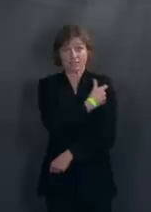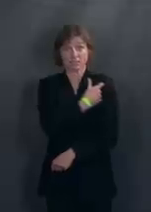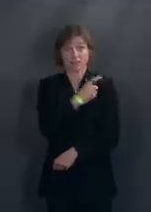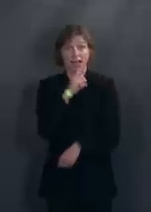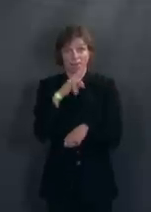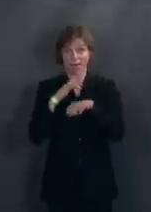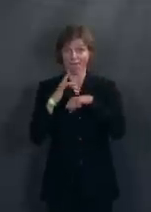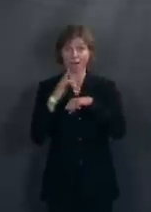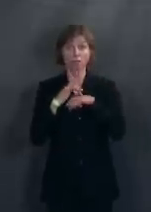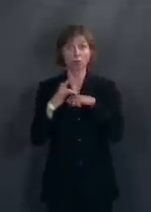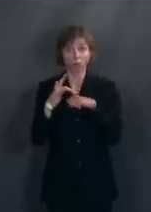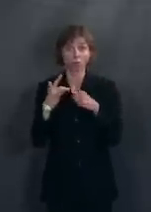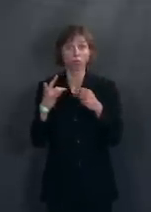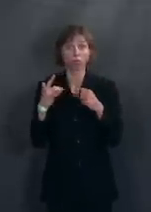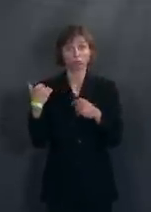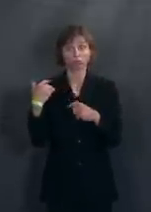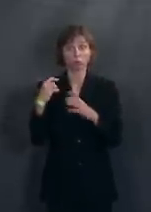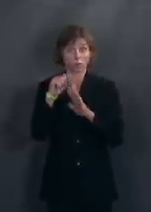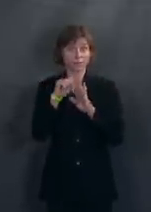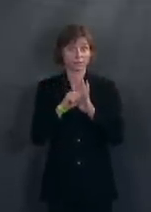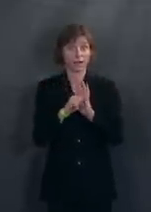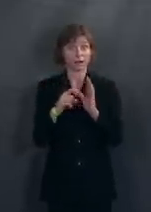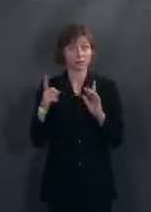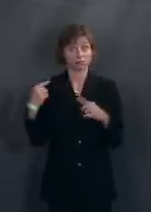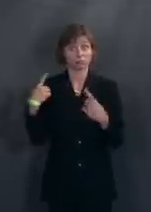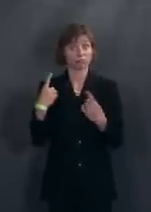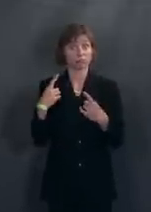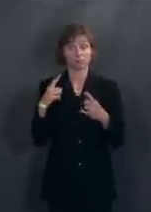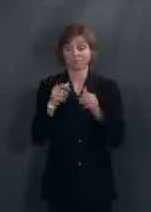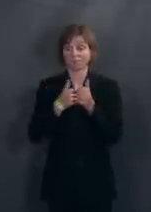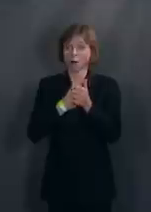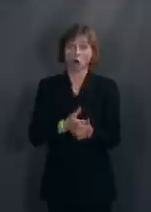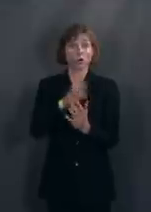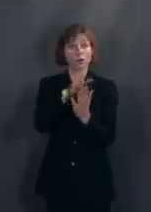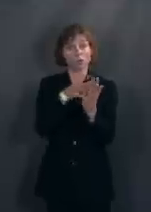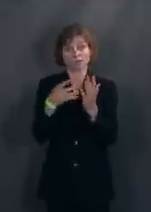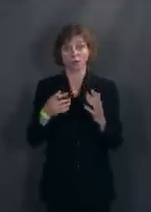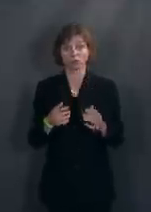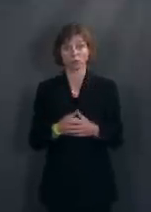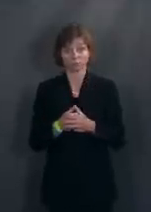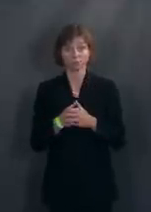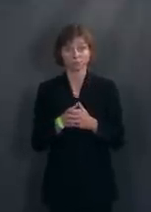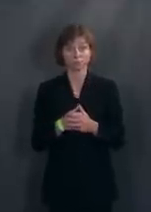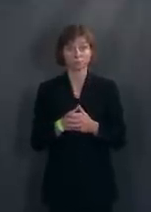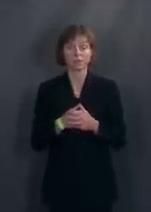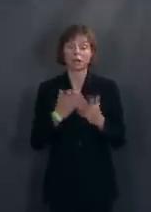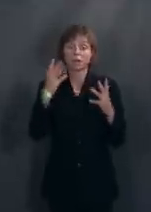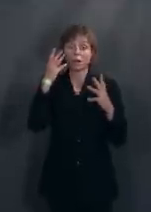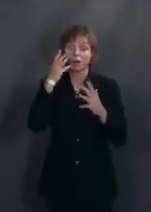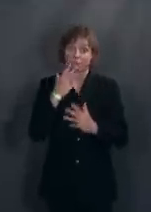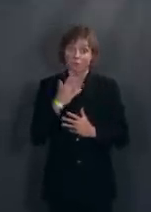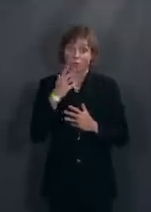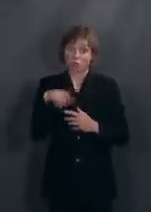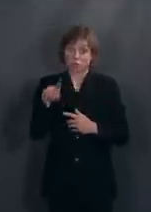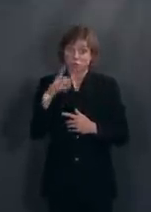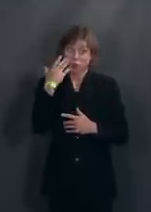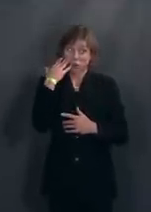to the states on schedule. Unfortunately, as you know, given how hard this storm is hit, some locations,